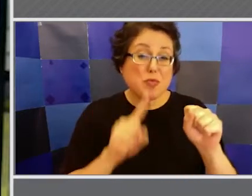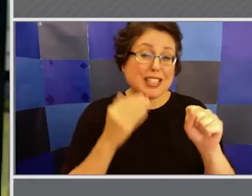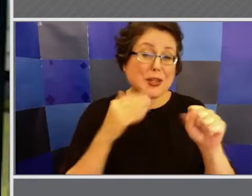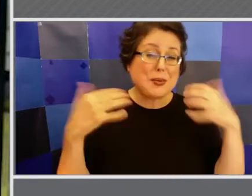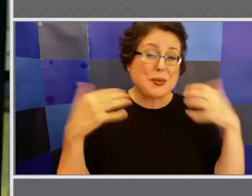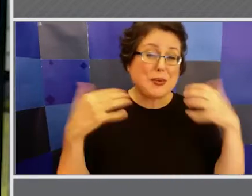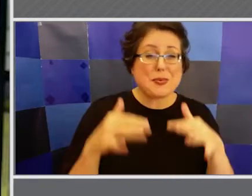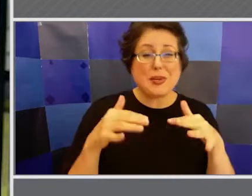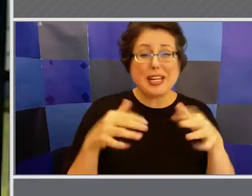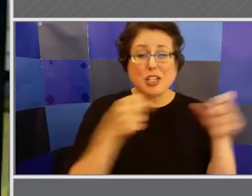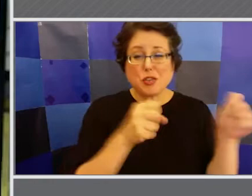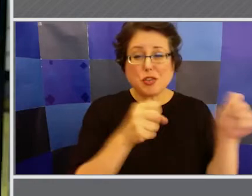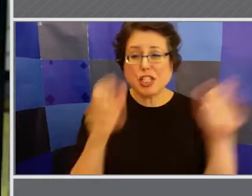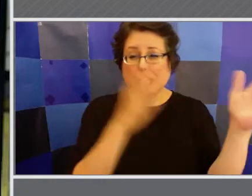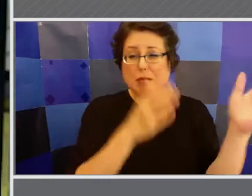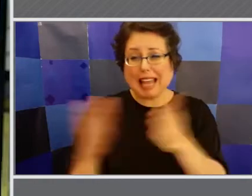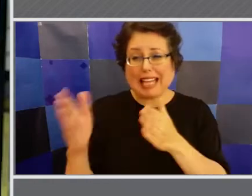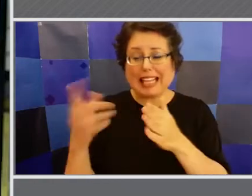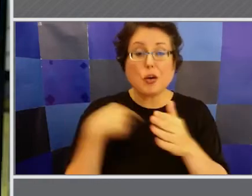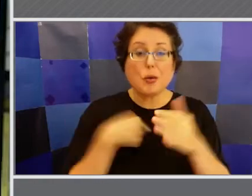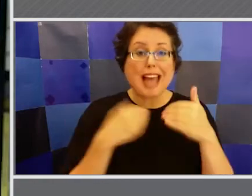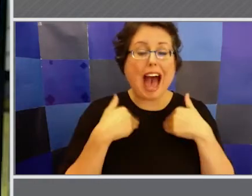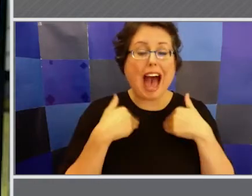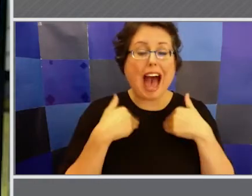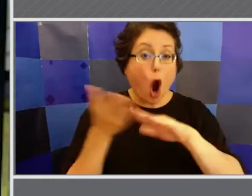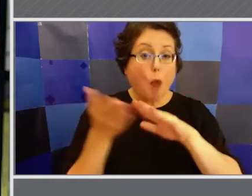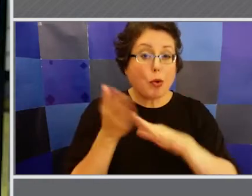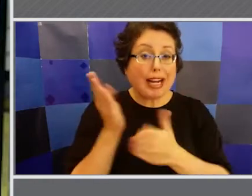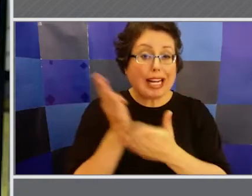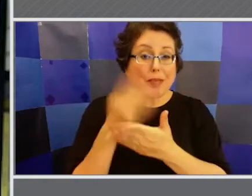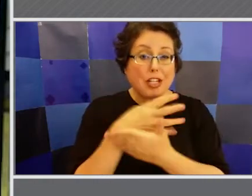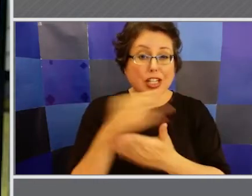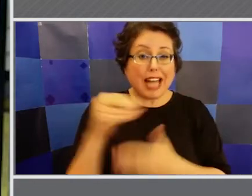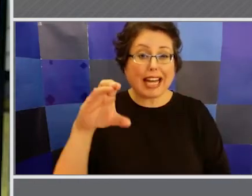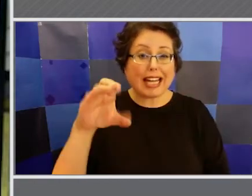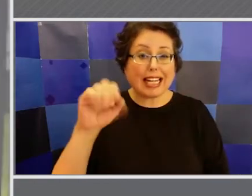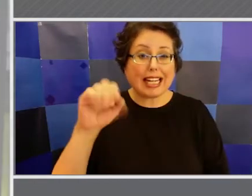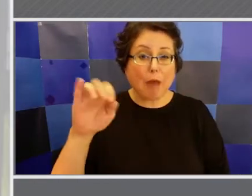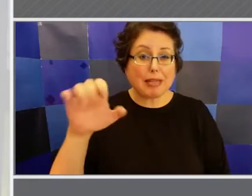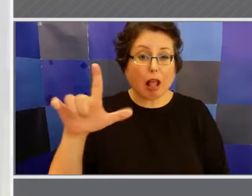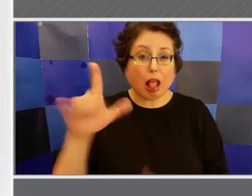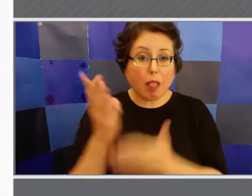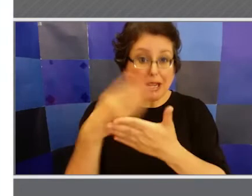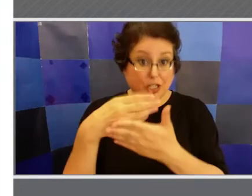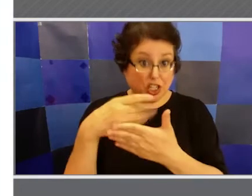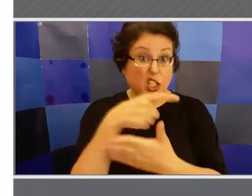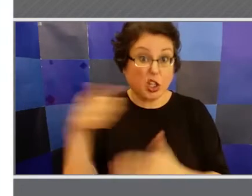have both an operating budget, and a capital budget, which is you might have guessed is